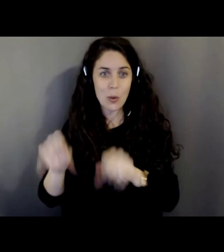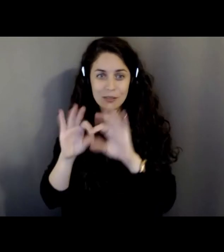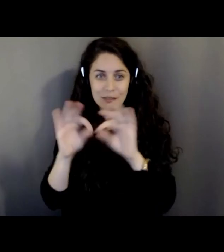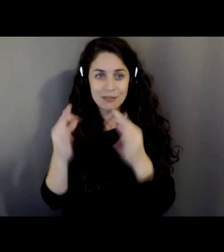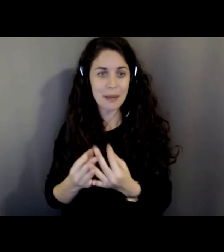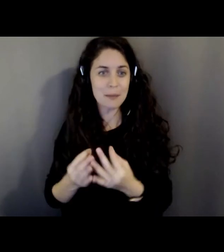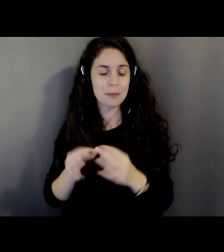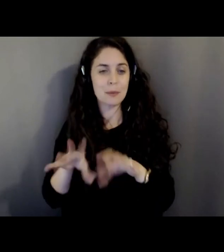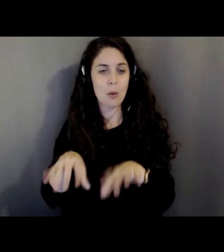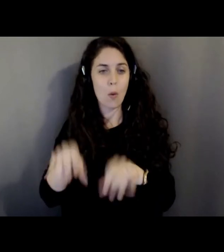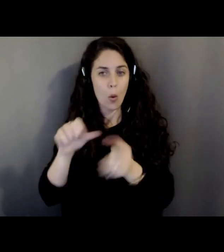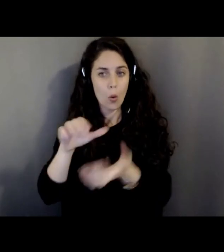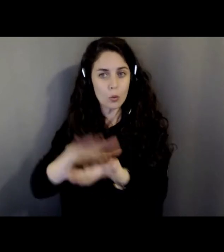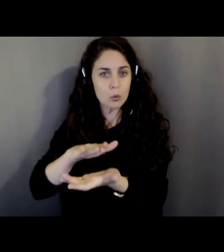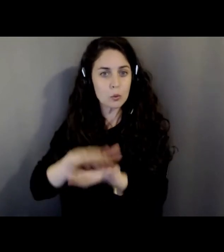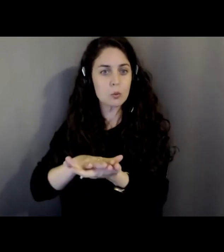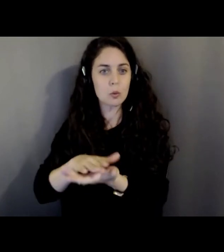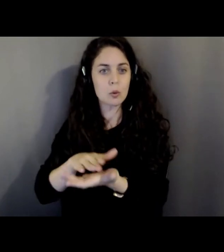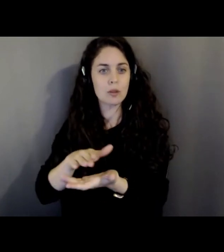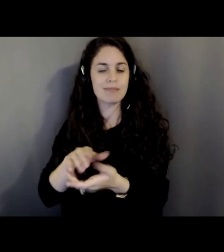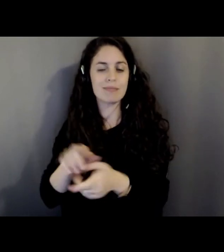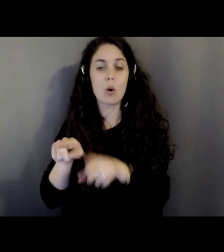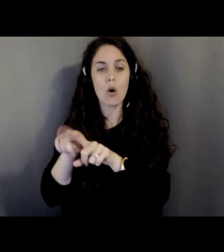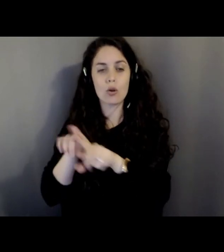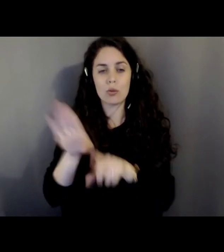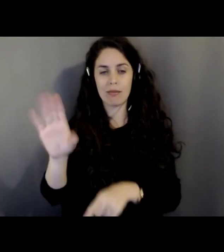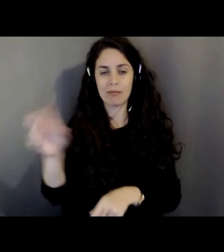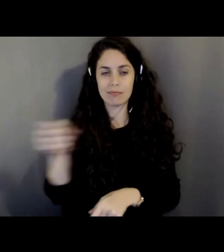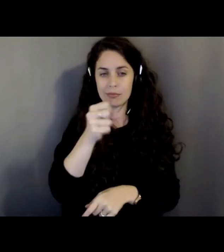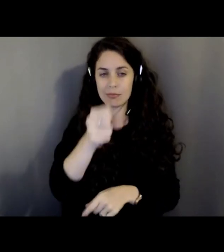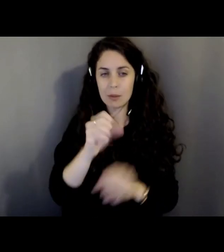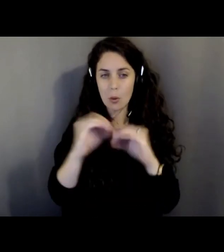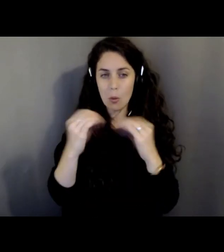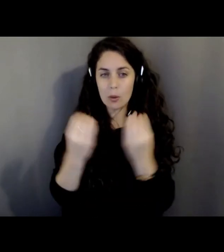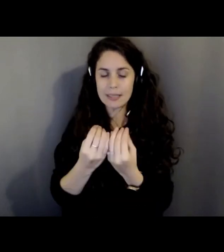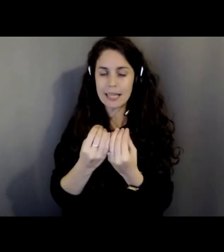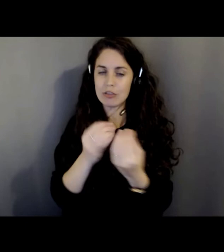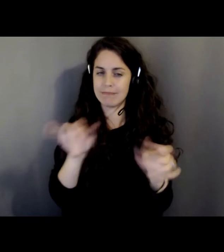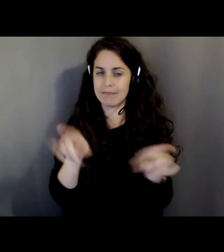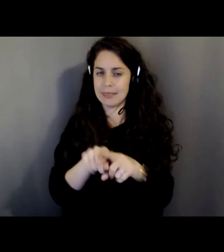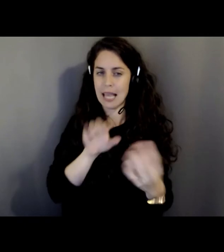heard that from their placement organizations who work with the students when they arrive at their